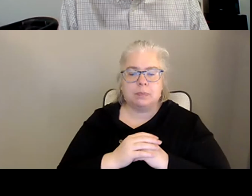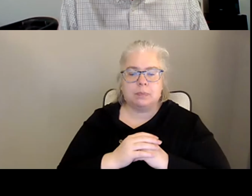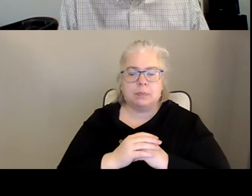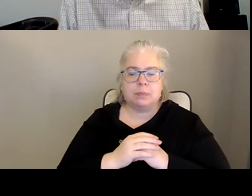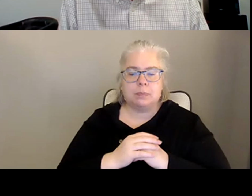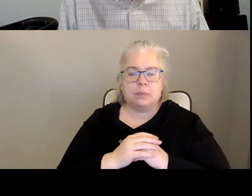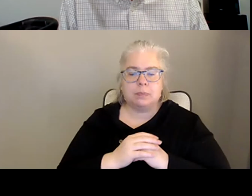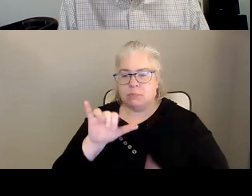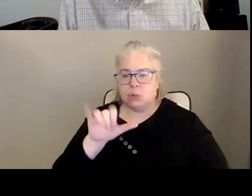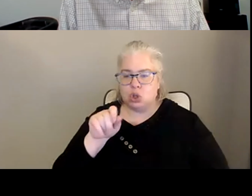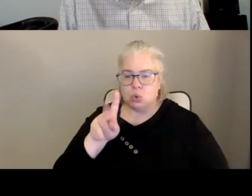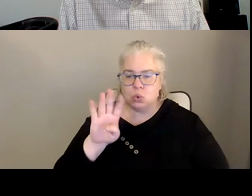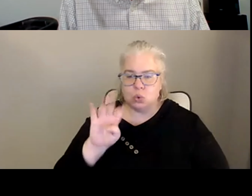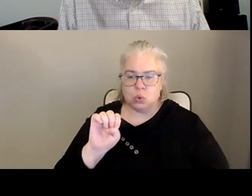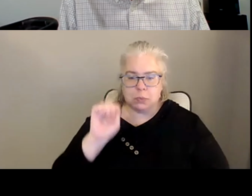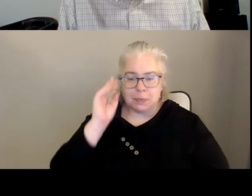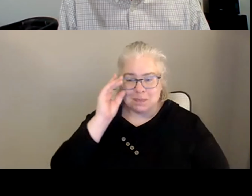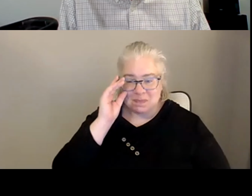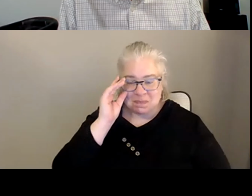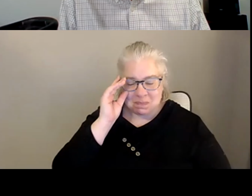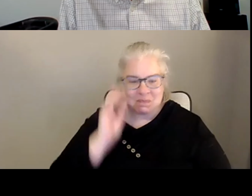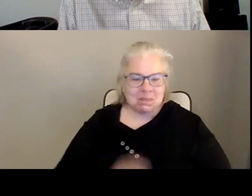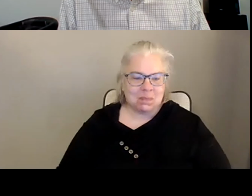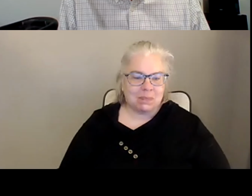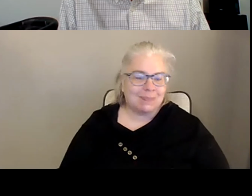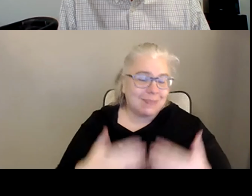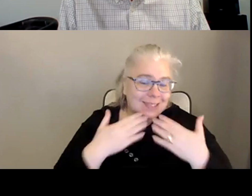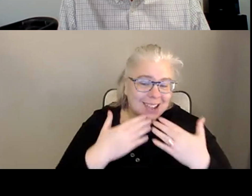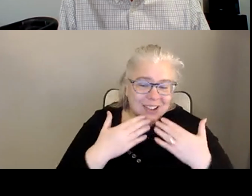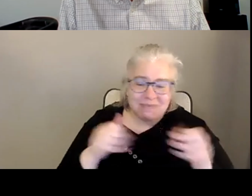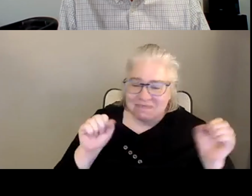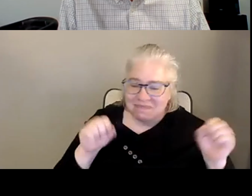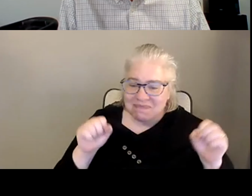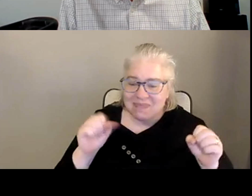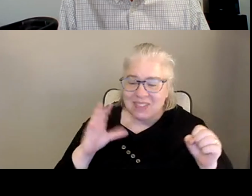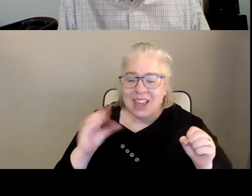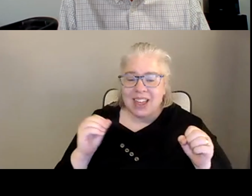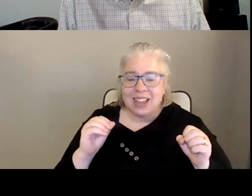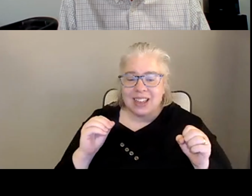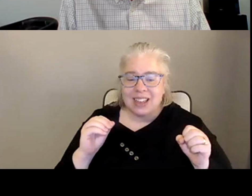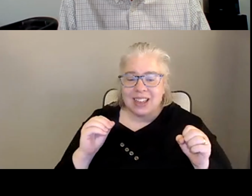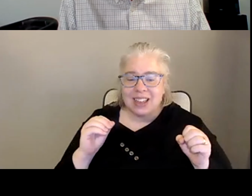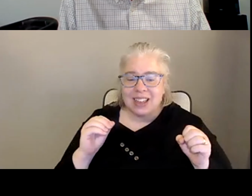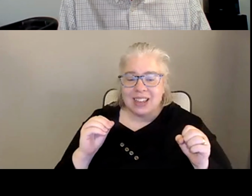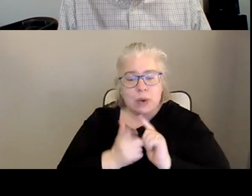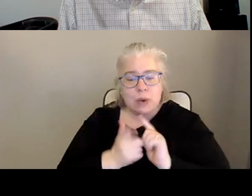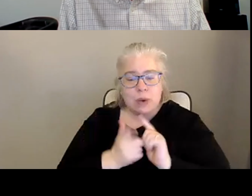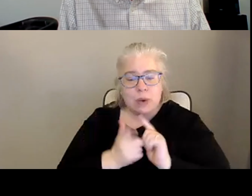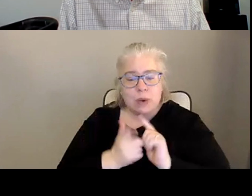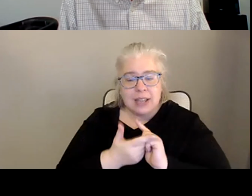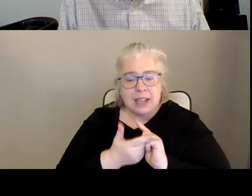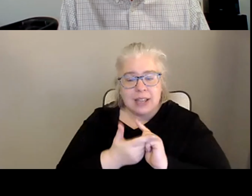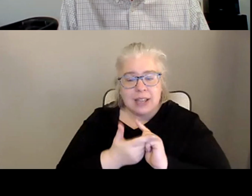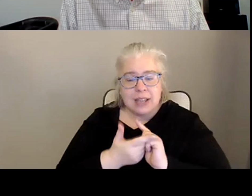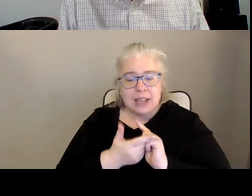Terrific. Yeah. Thank you. Yes and on the translation side, I know that document translation